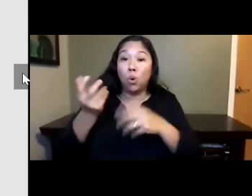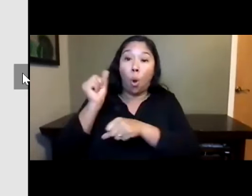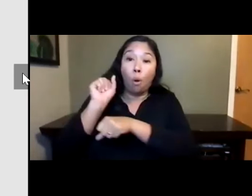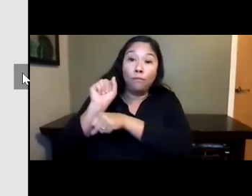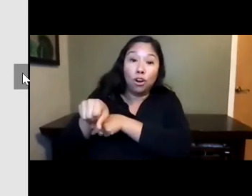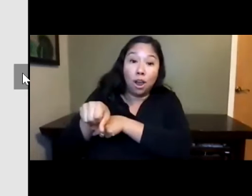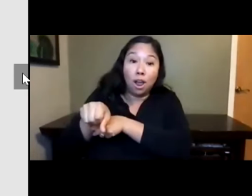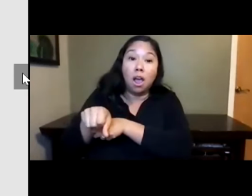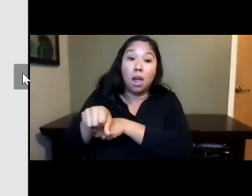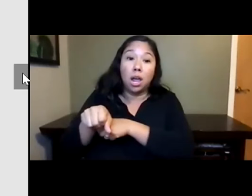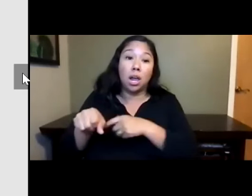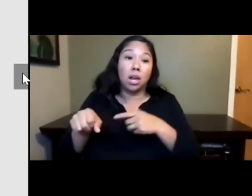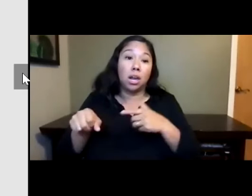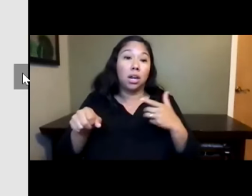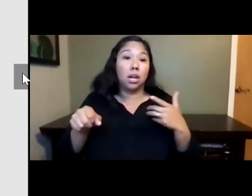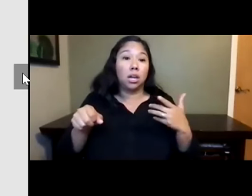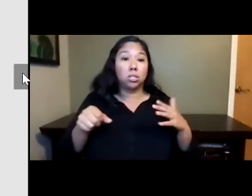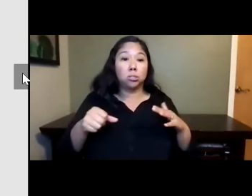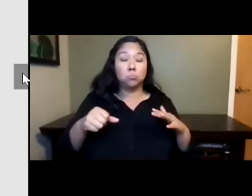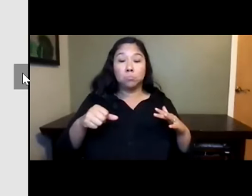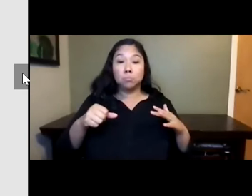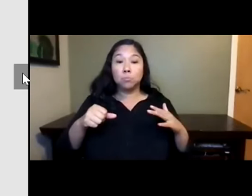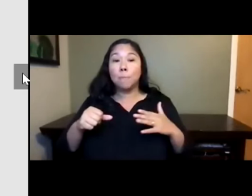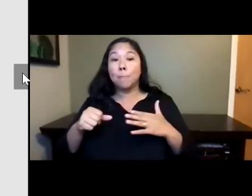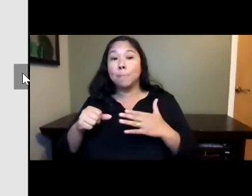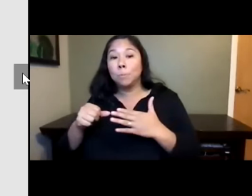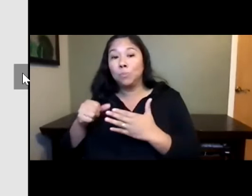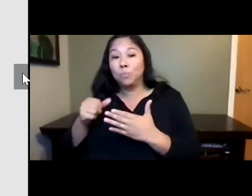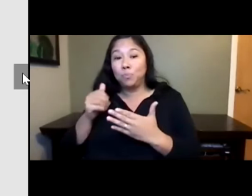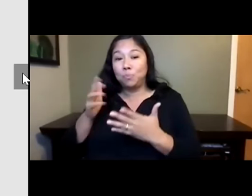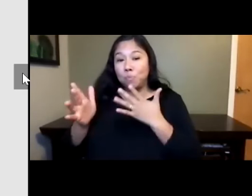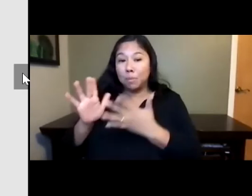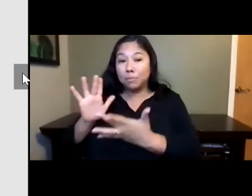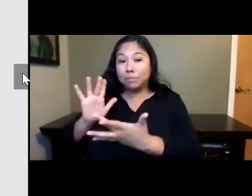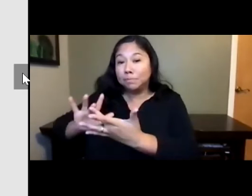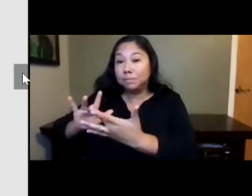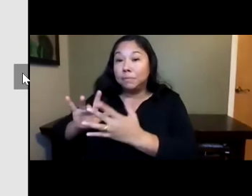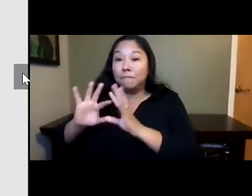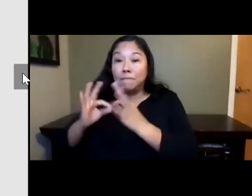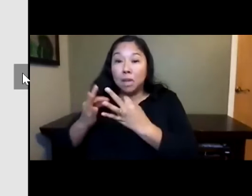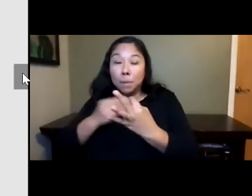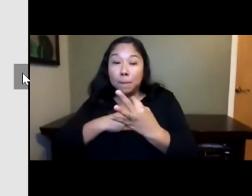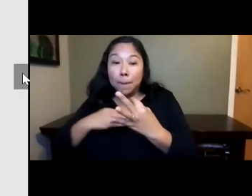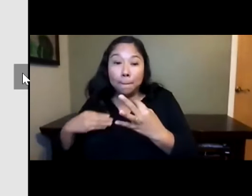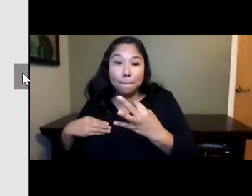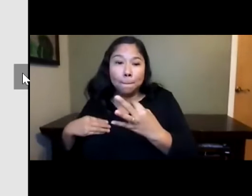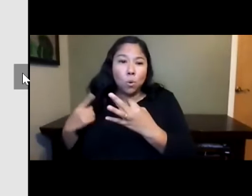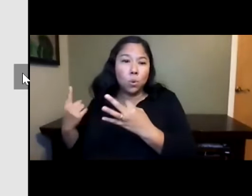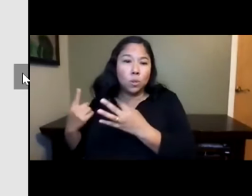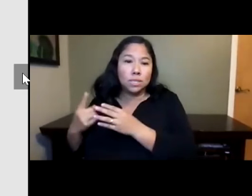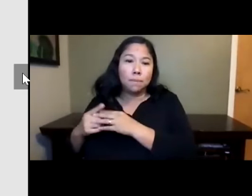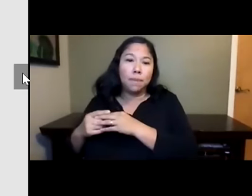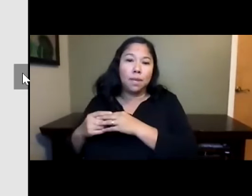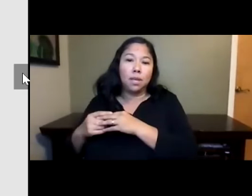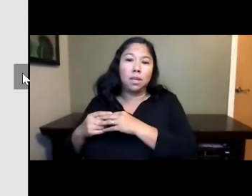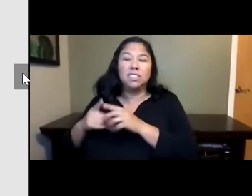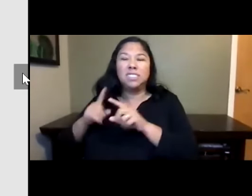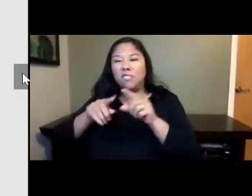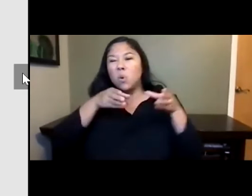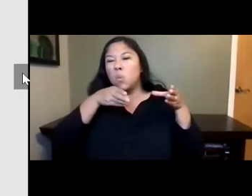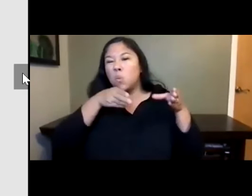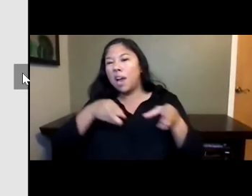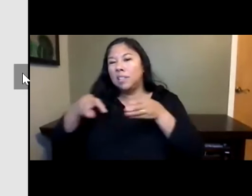member or caregiver when trying a new activity” or “choose activities from the list in this guide.”